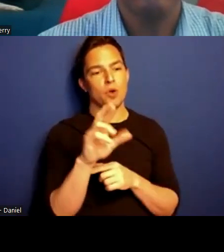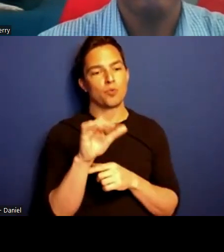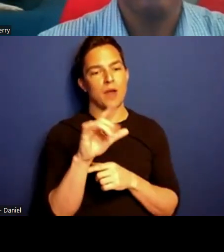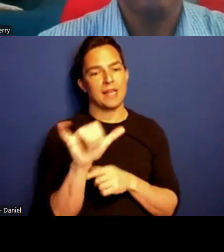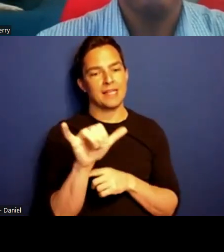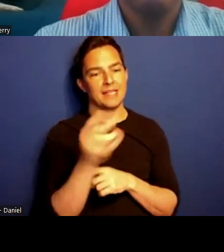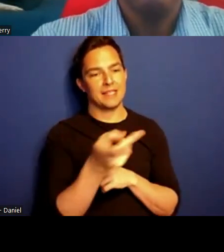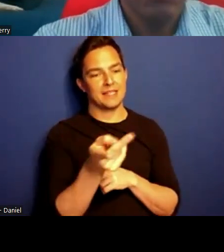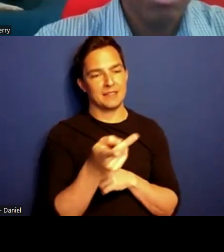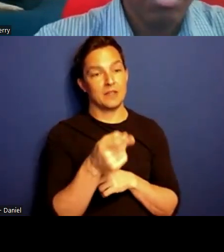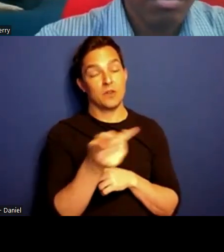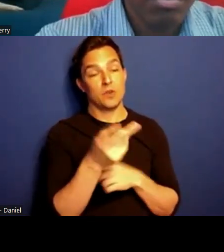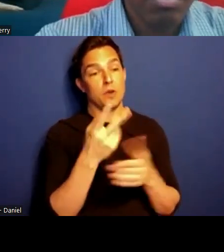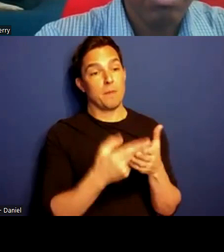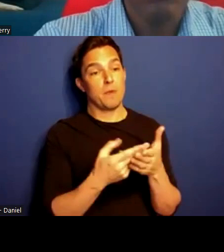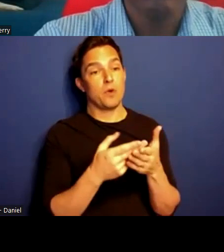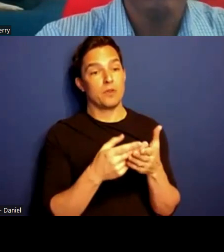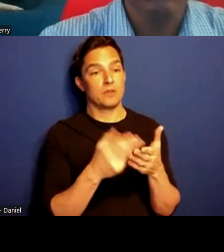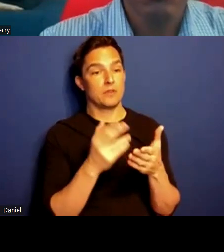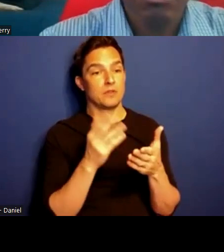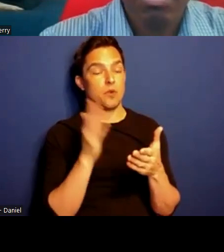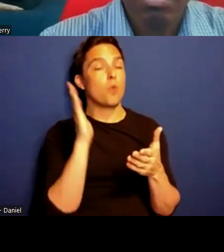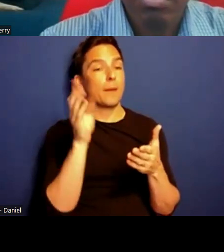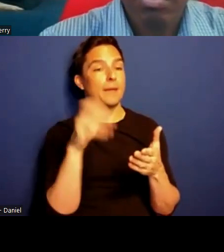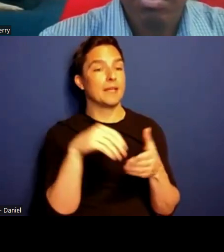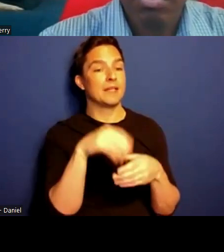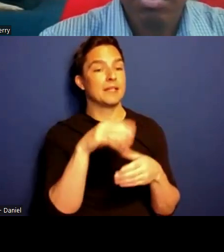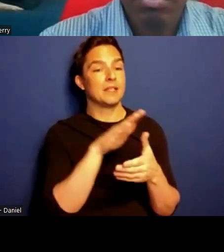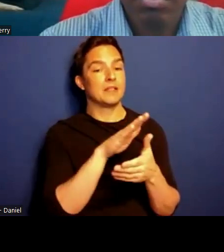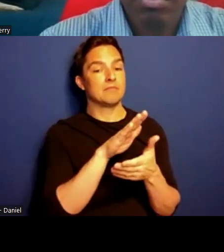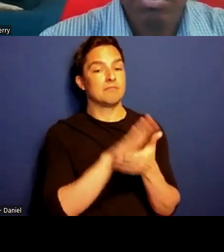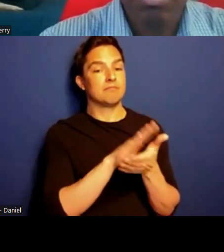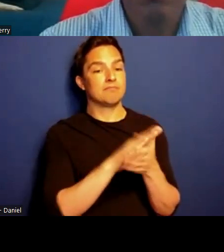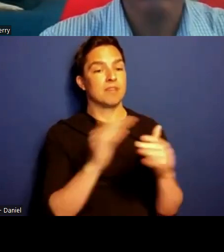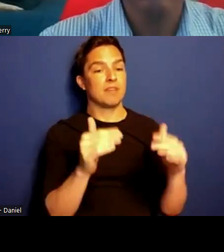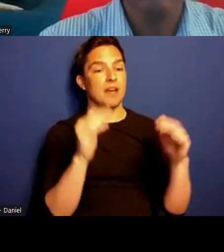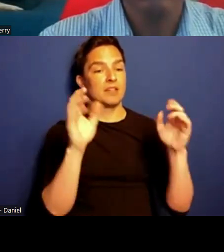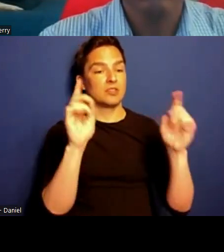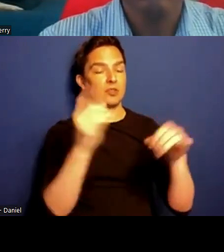both at or will be in institutions of higher education. So curious your thoughts on this,